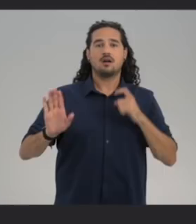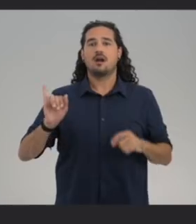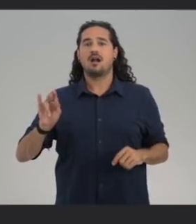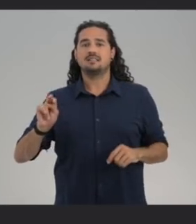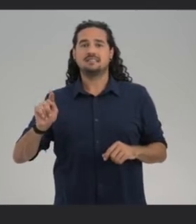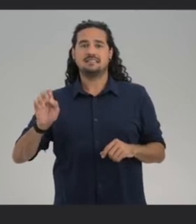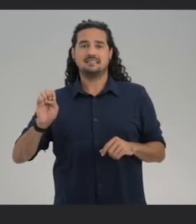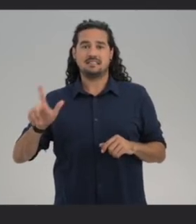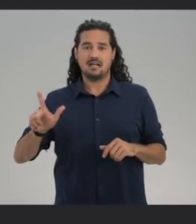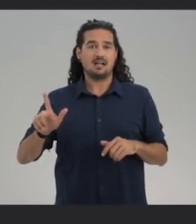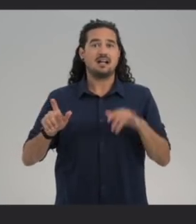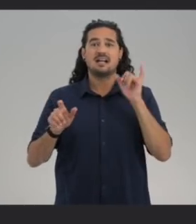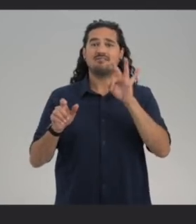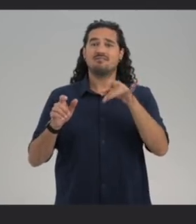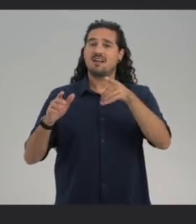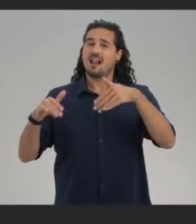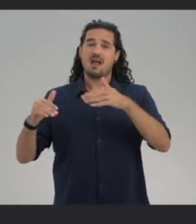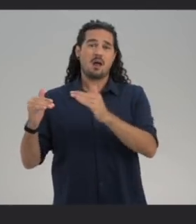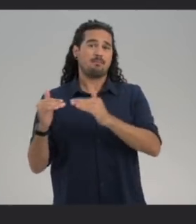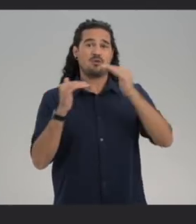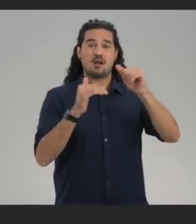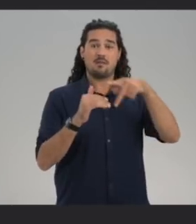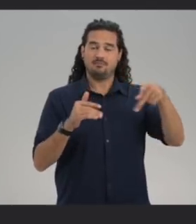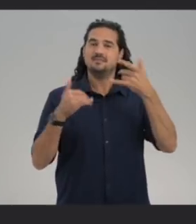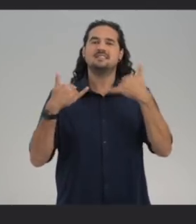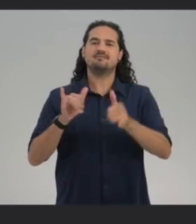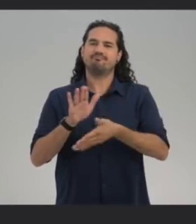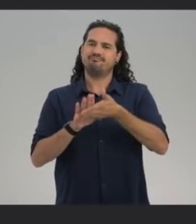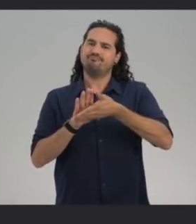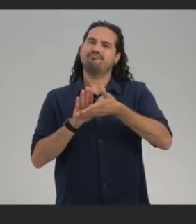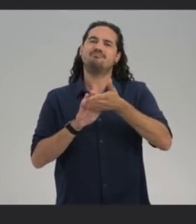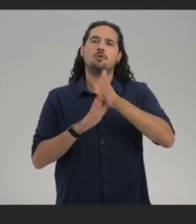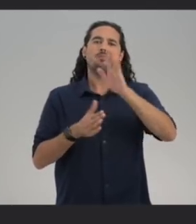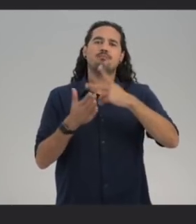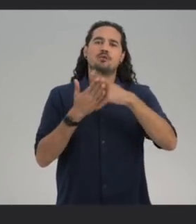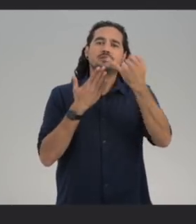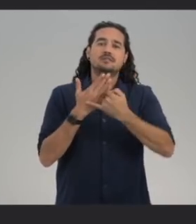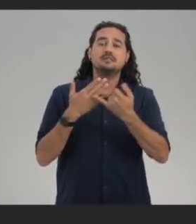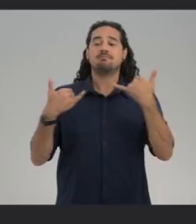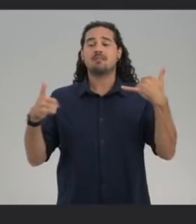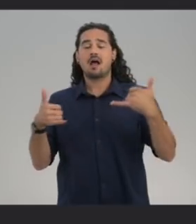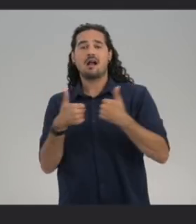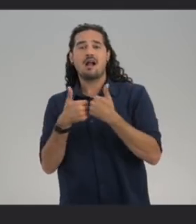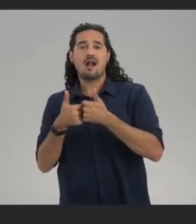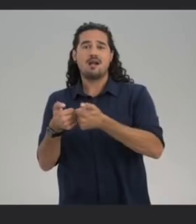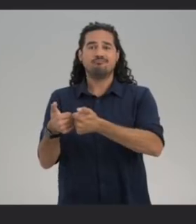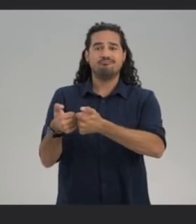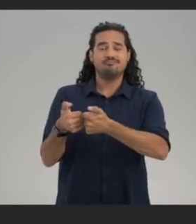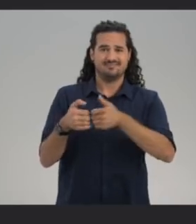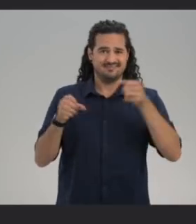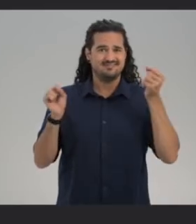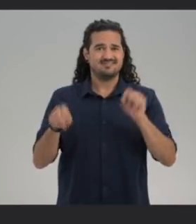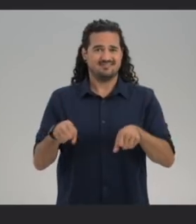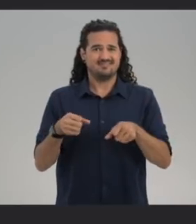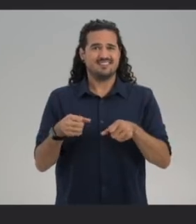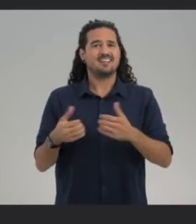you can keep working on that Fusion 360 project and get to the next level in your favorite game. Thanks to Metal and M1,